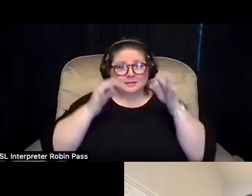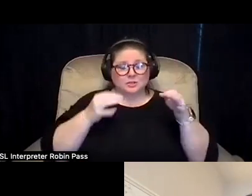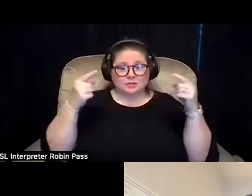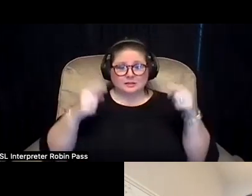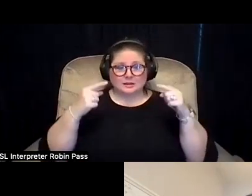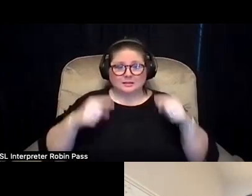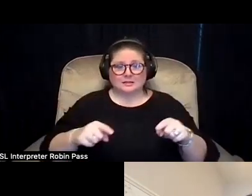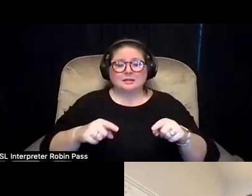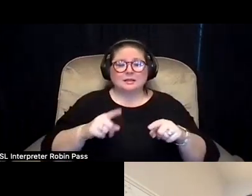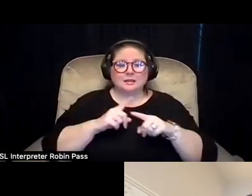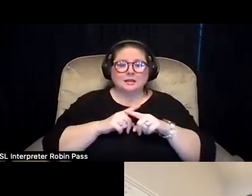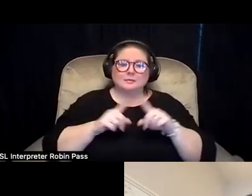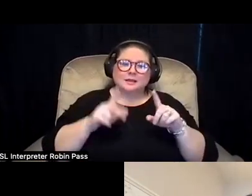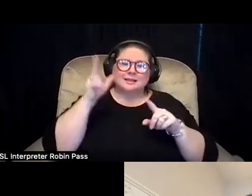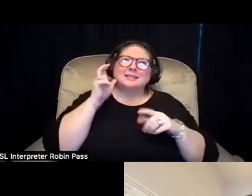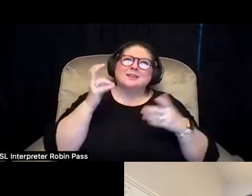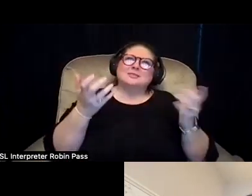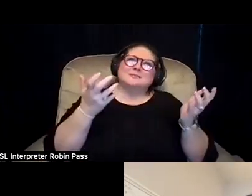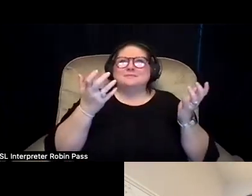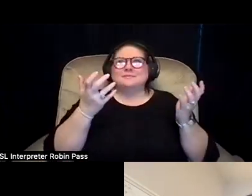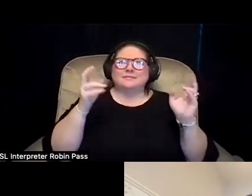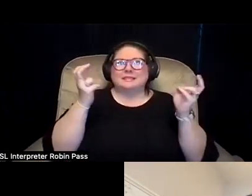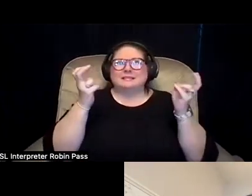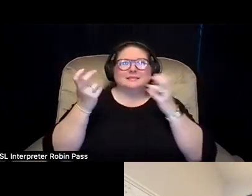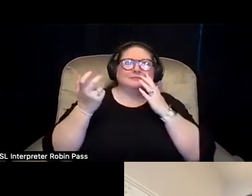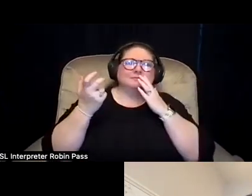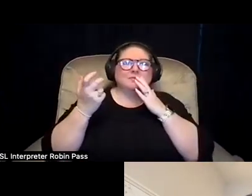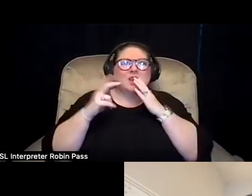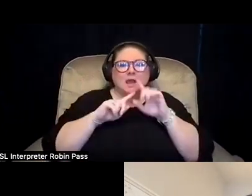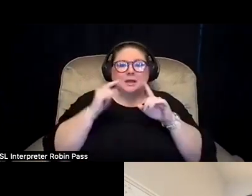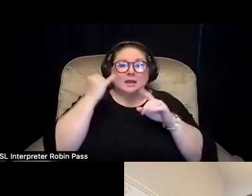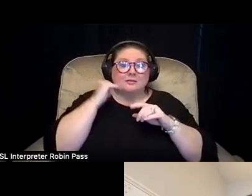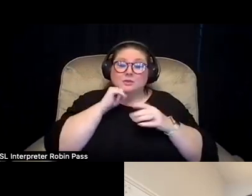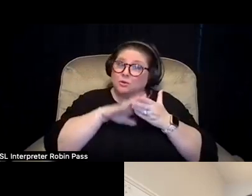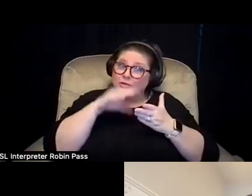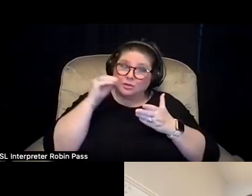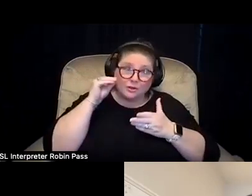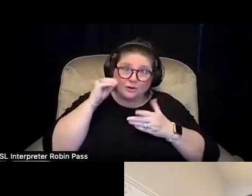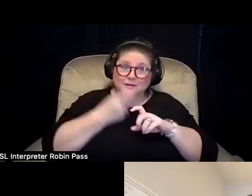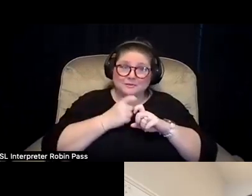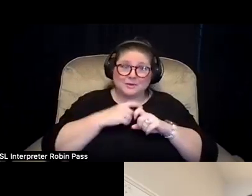and it sounds cliche-ish but if we don't learn from the past you know we're doomed to repeat